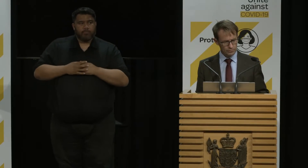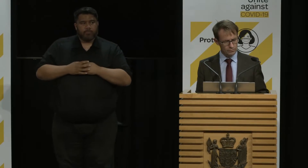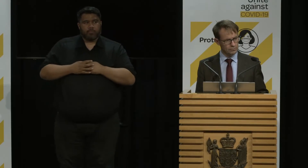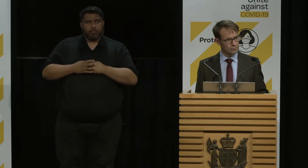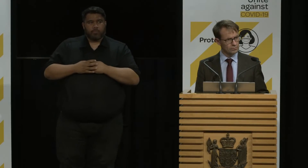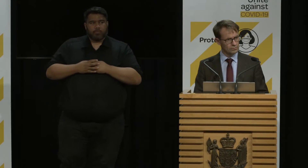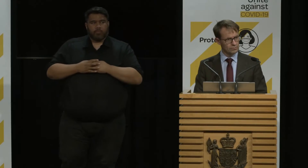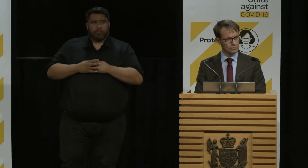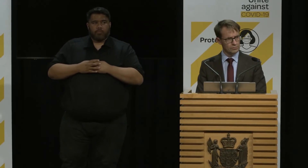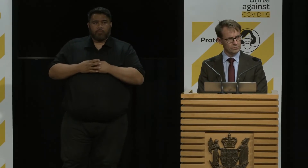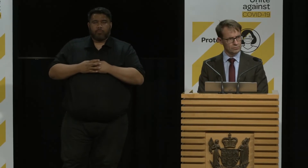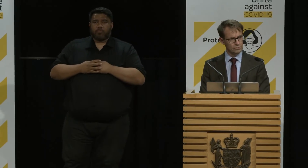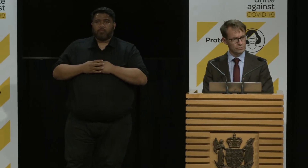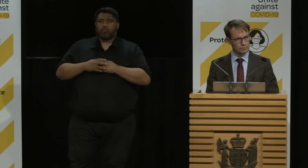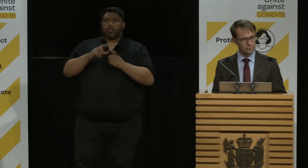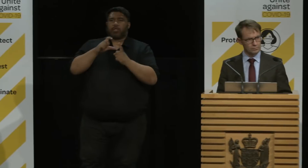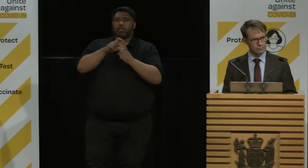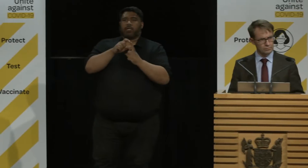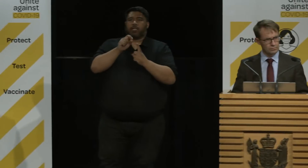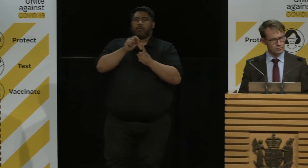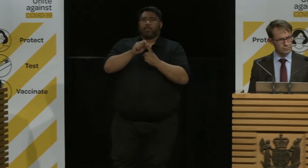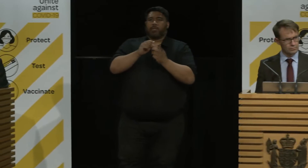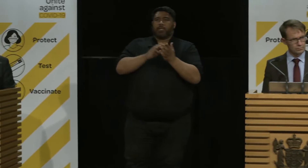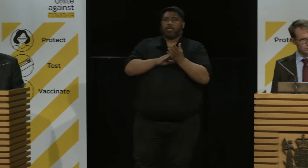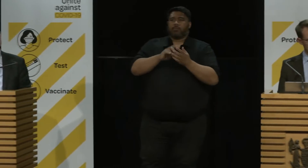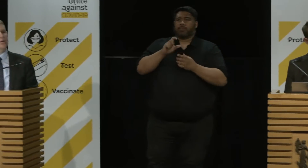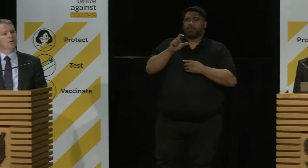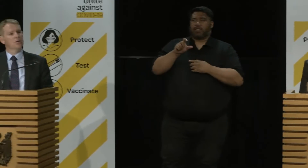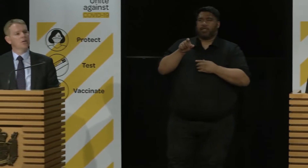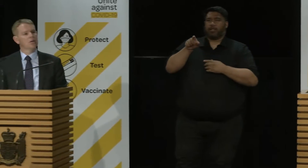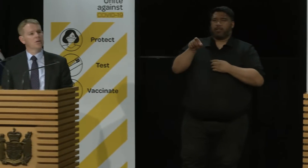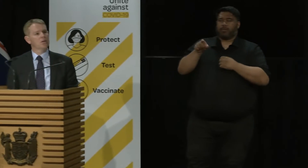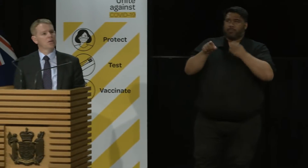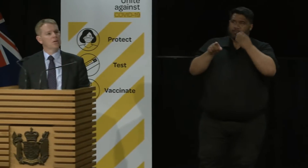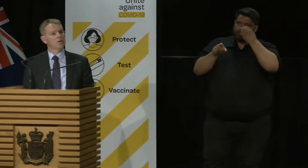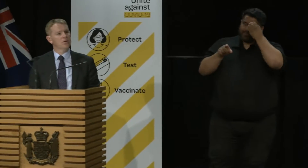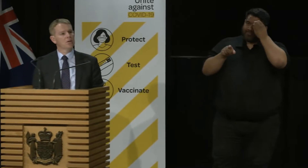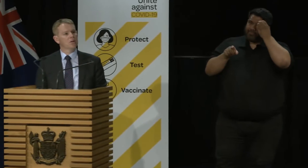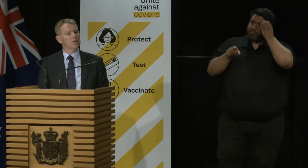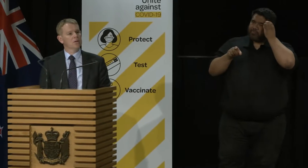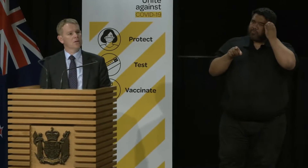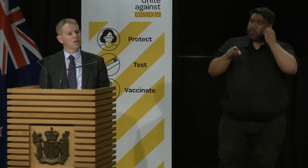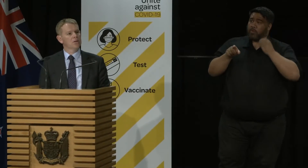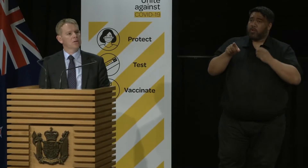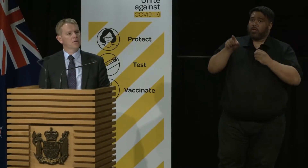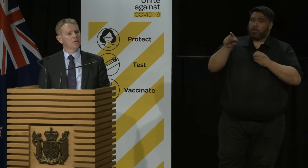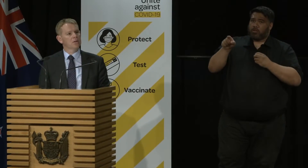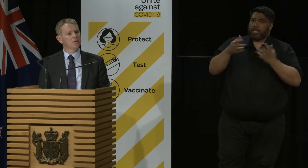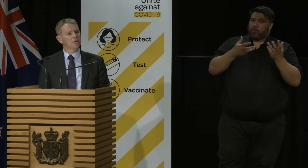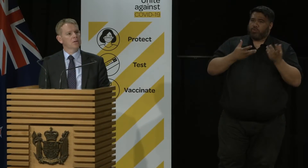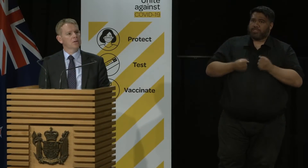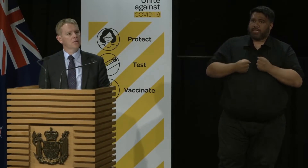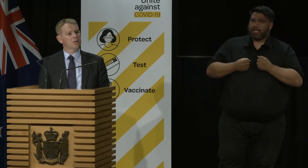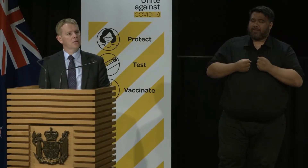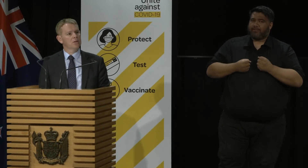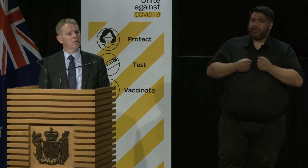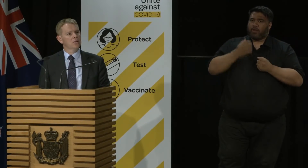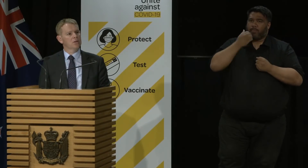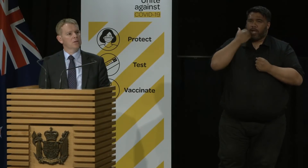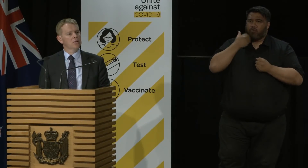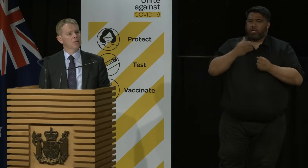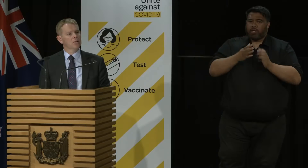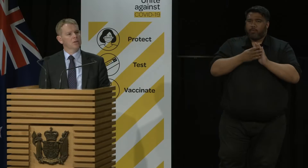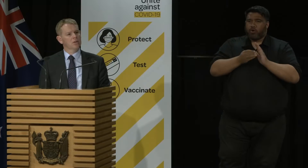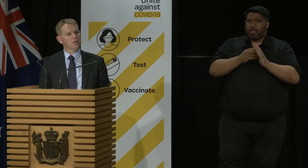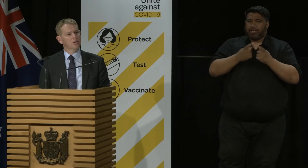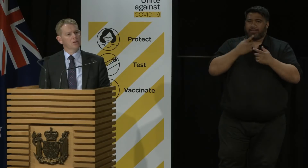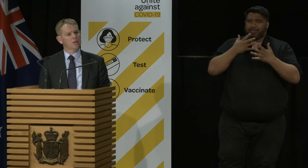those public health protection.